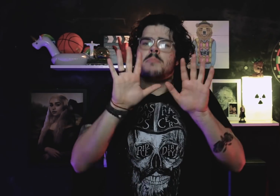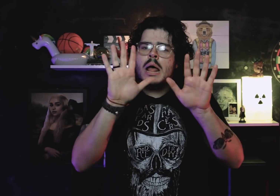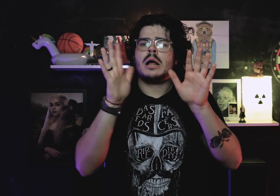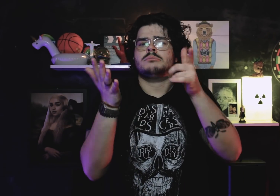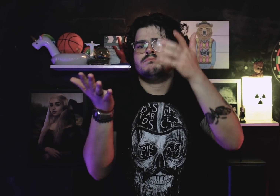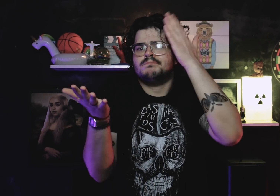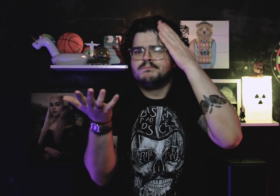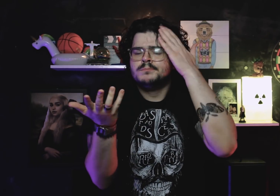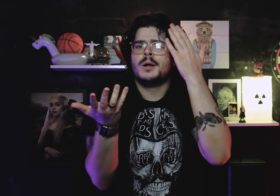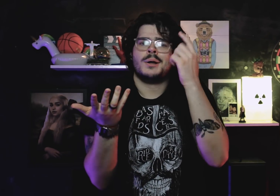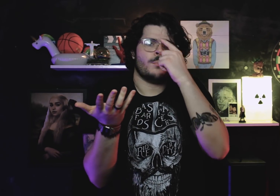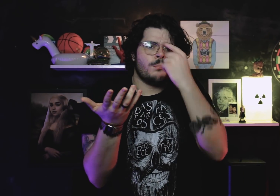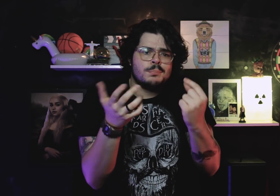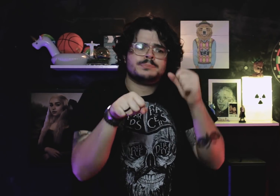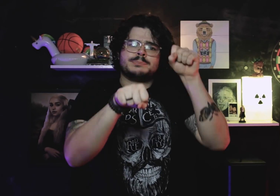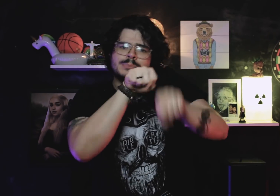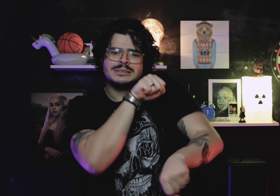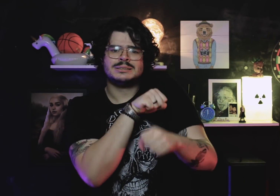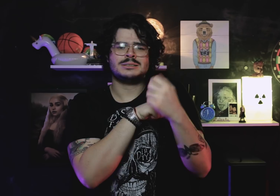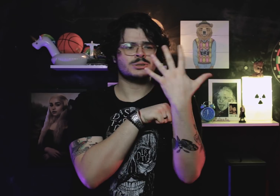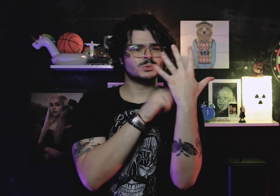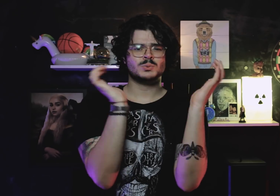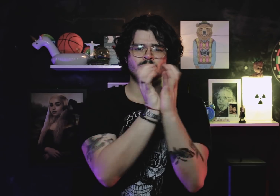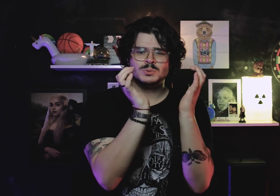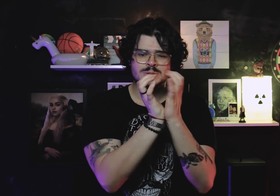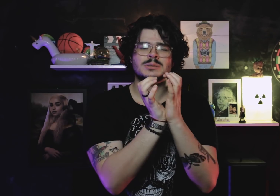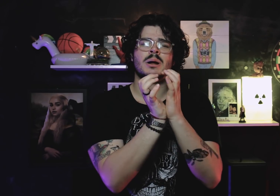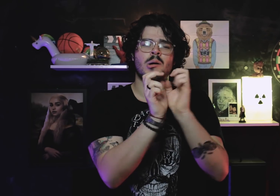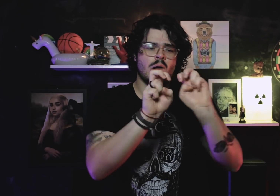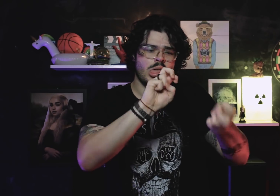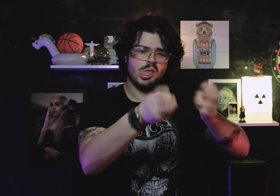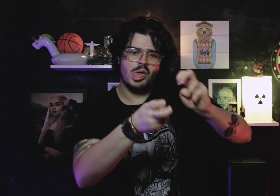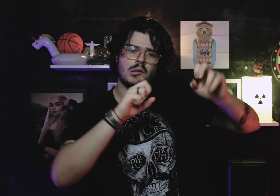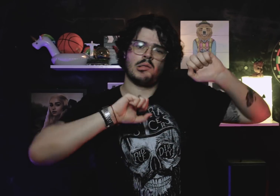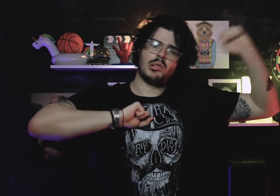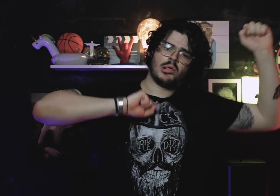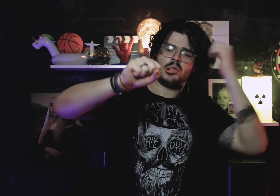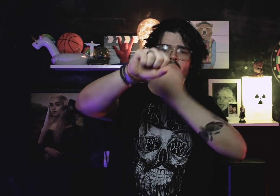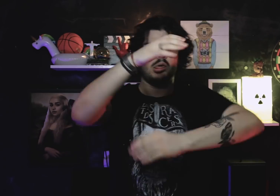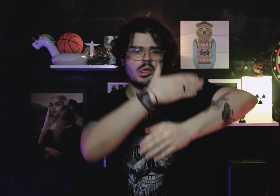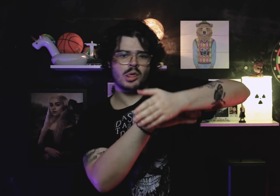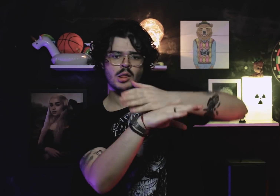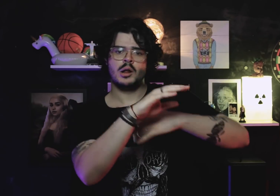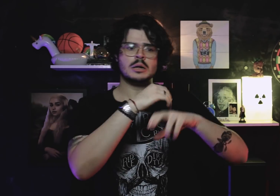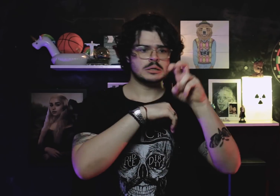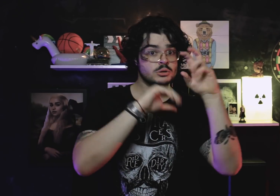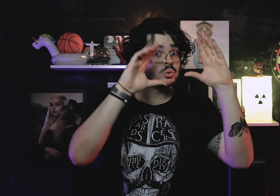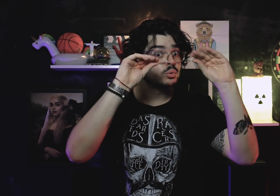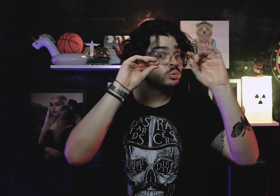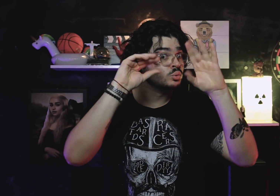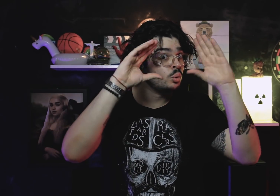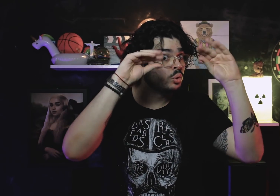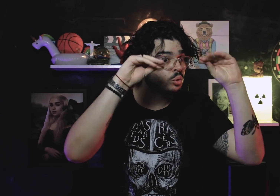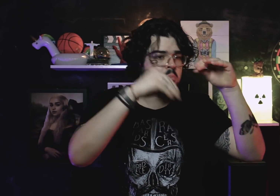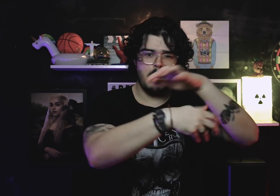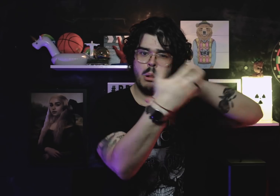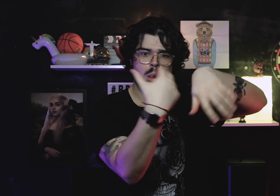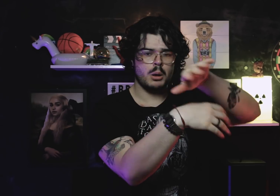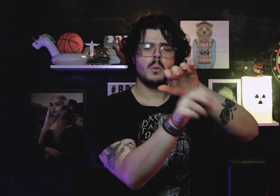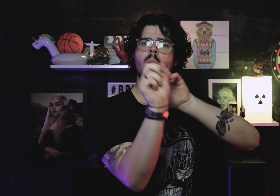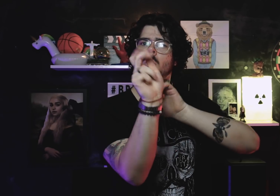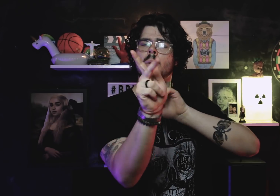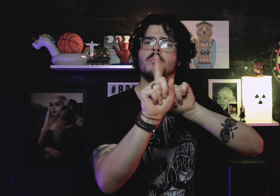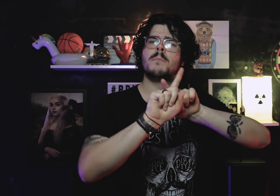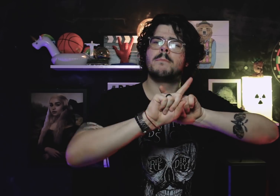As you know, the witch had killed five men in one night ...